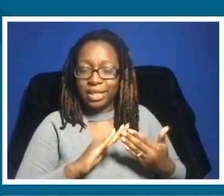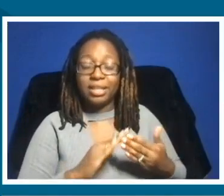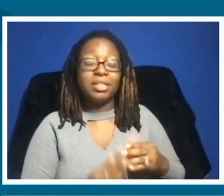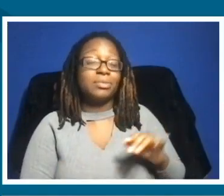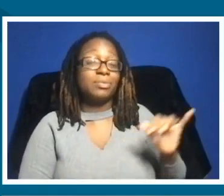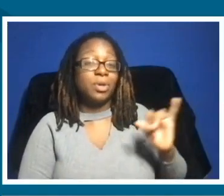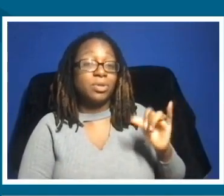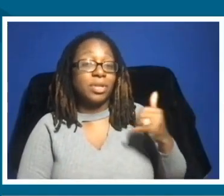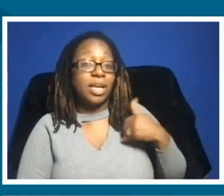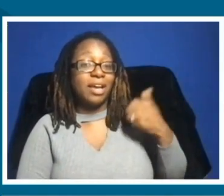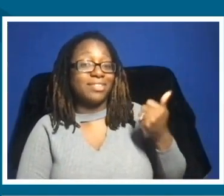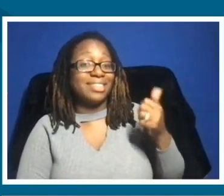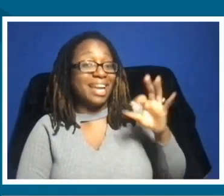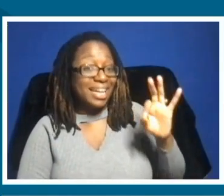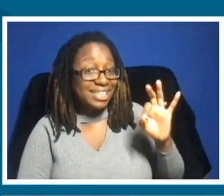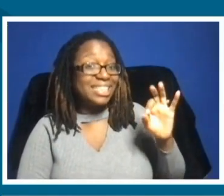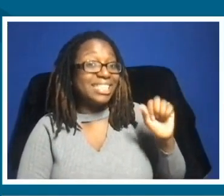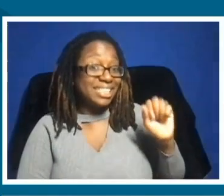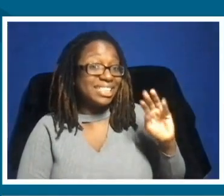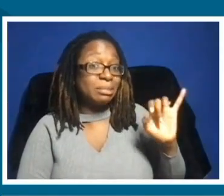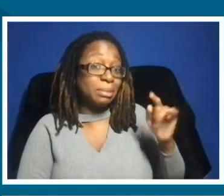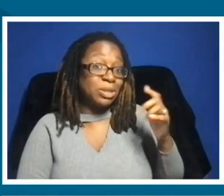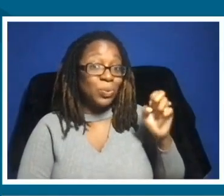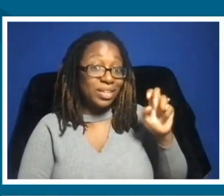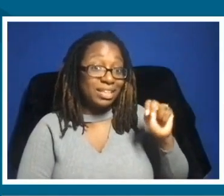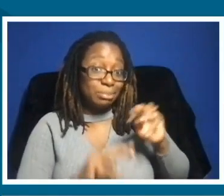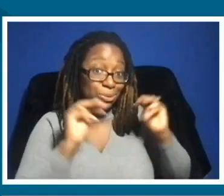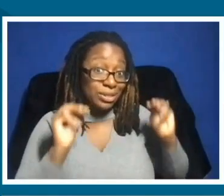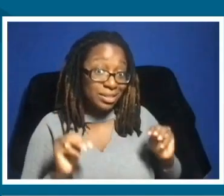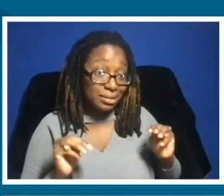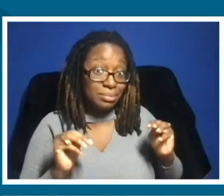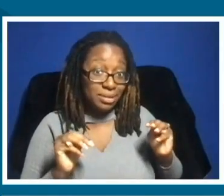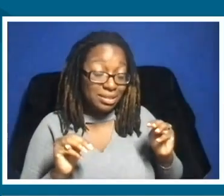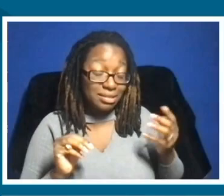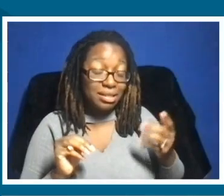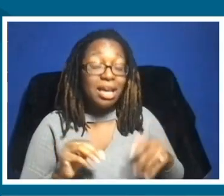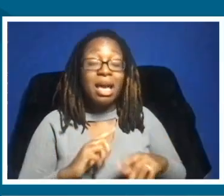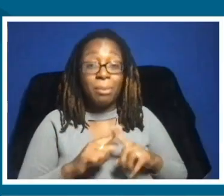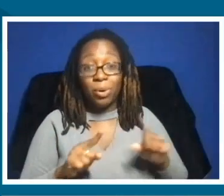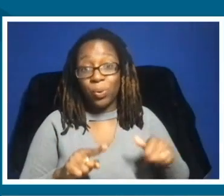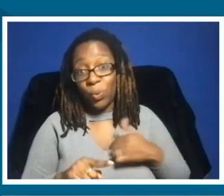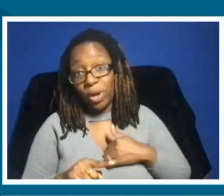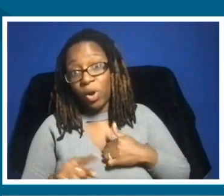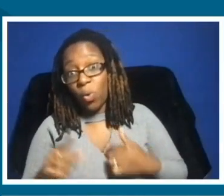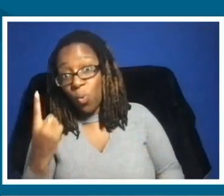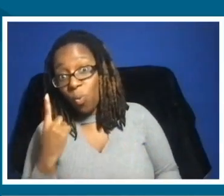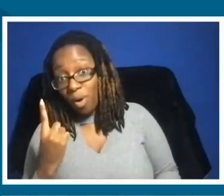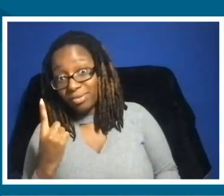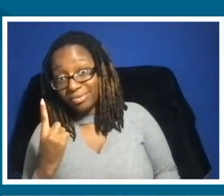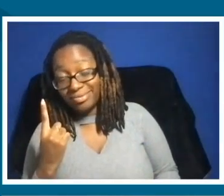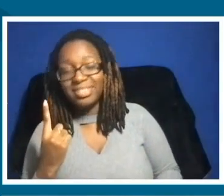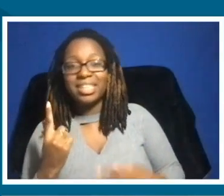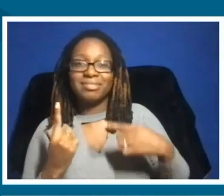museums to focus on um or one of the 19 smithsonian museums